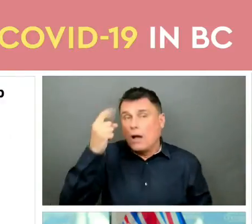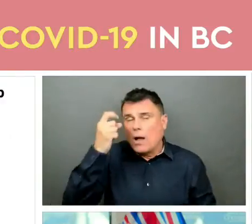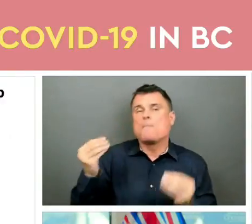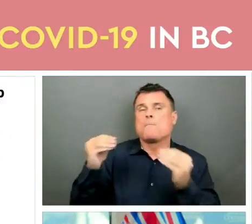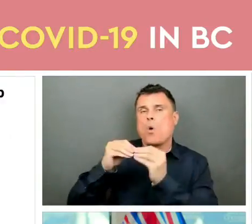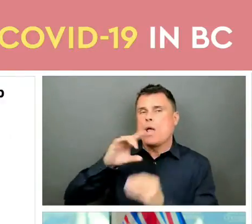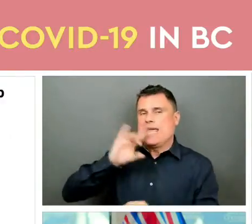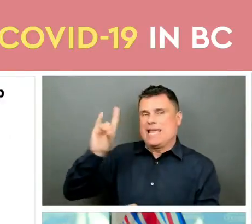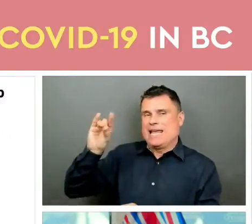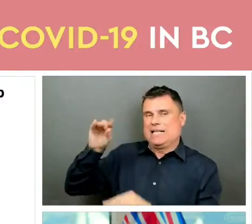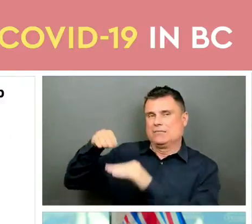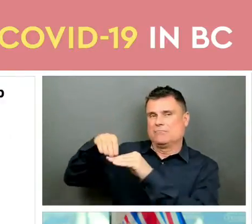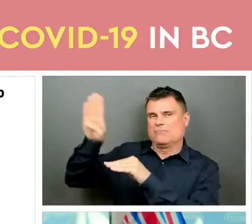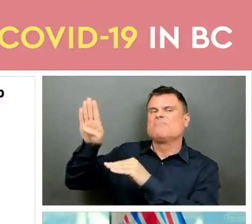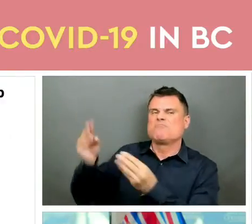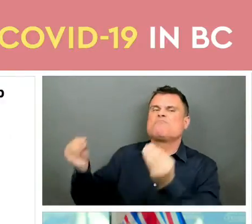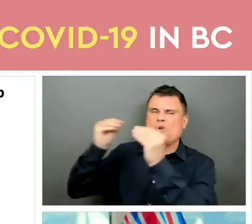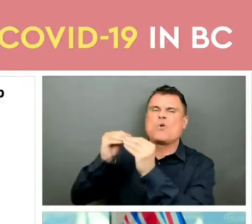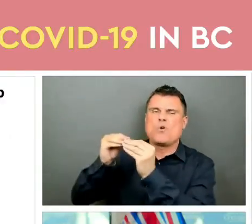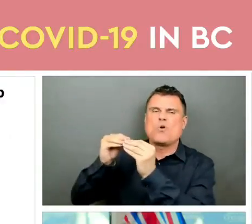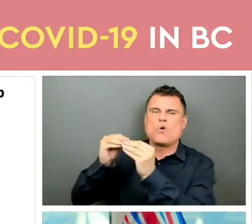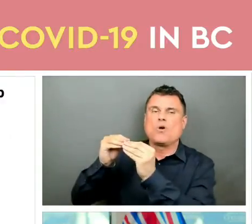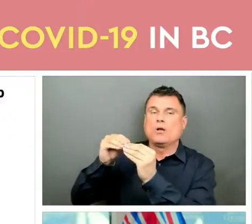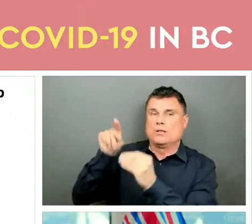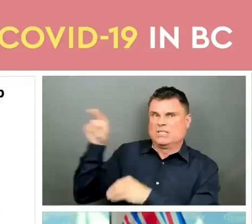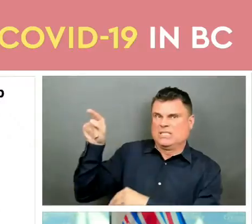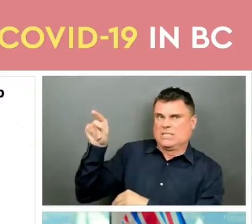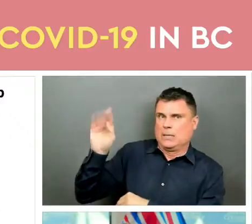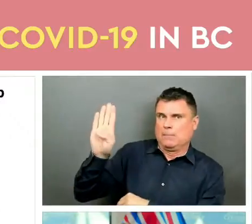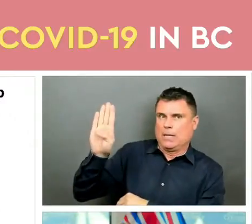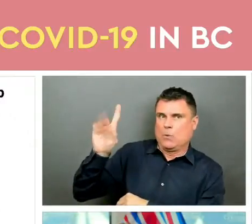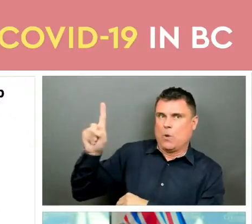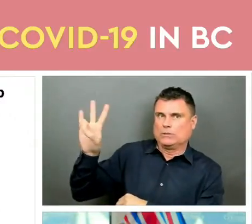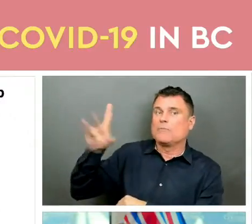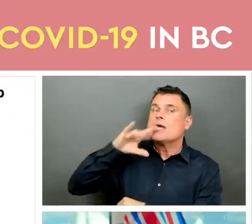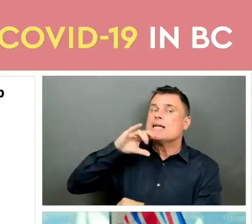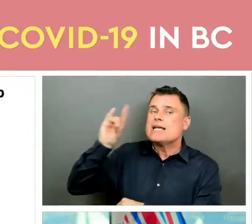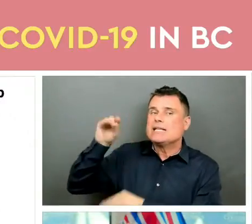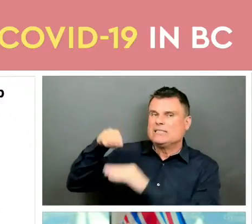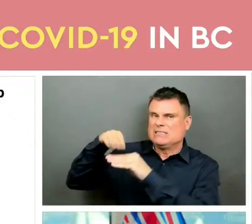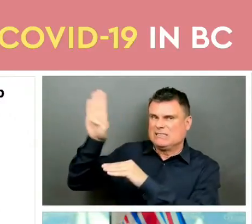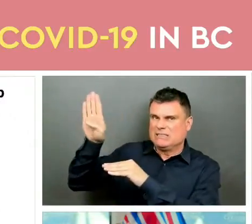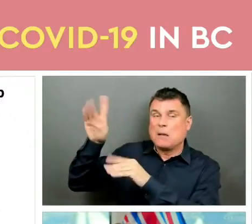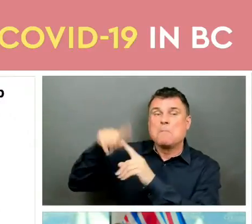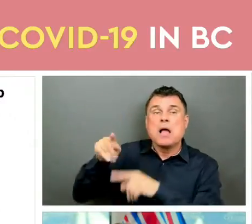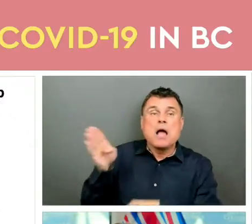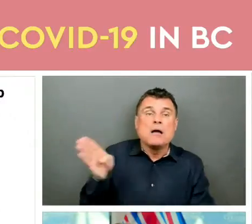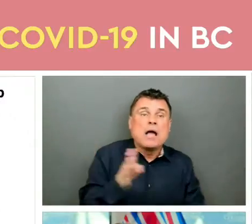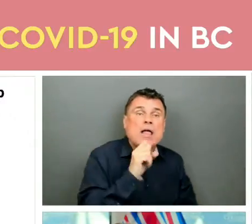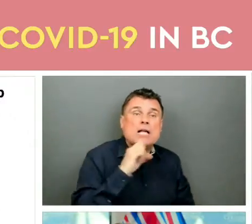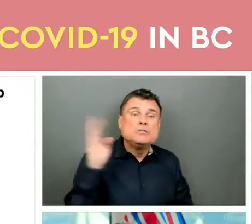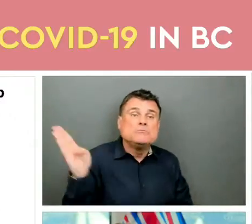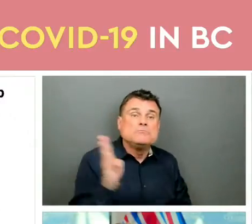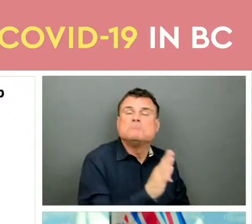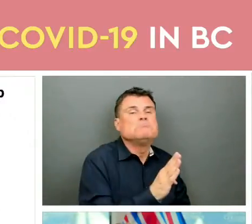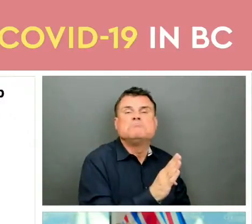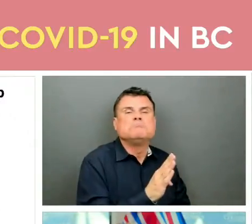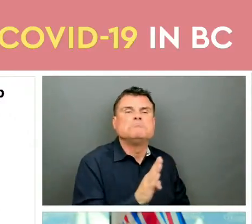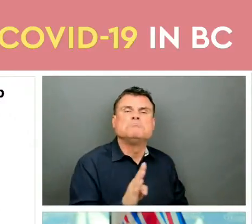compared to those who don't, but it is very small numbers in that group and a very wide confidence